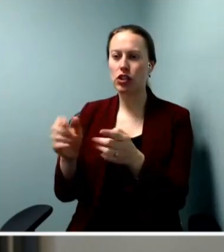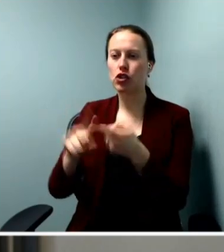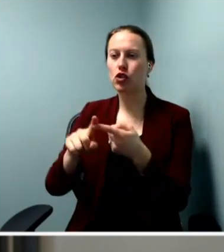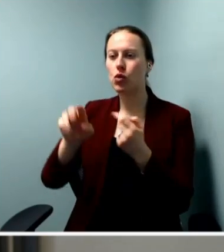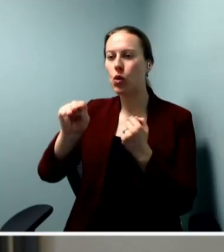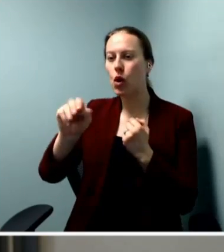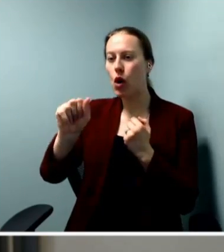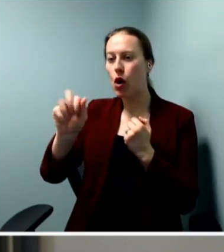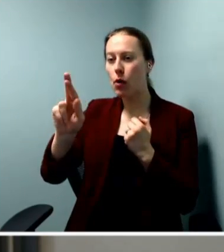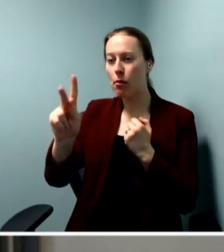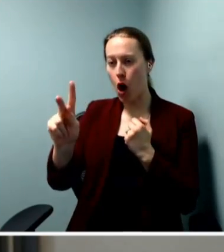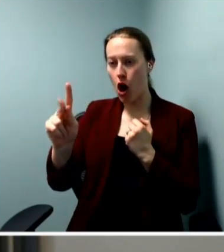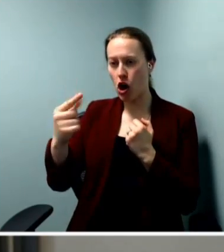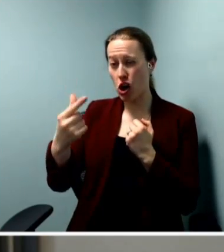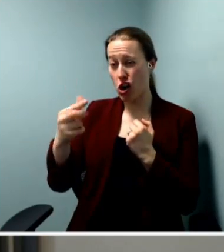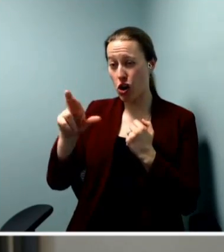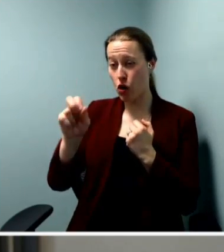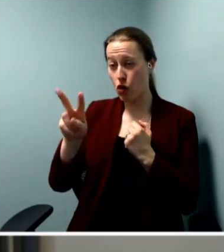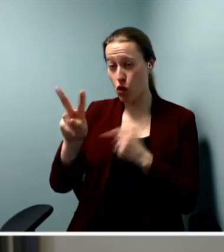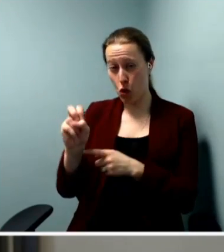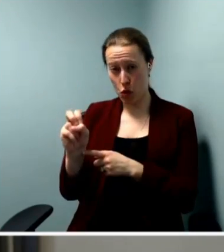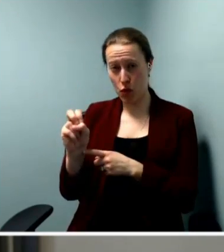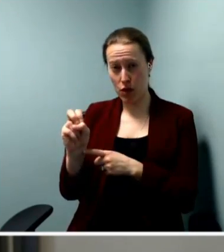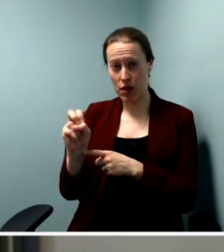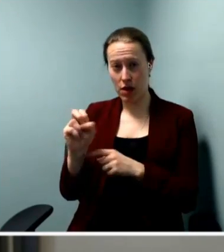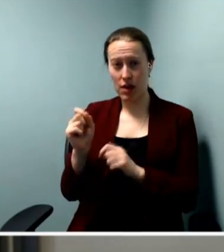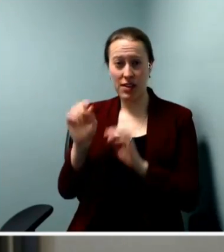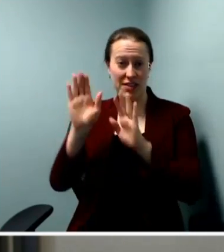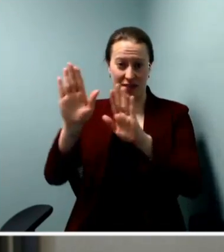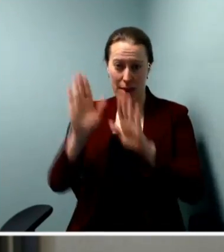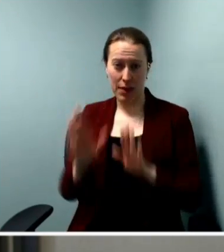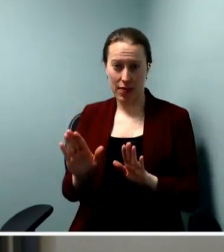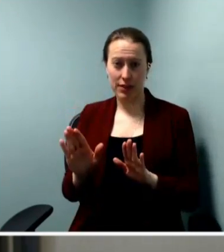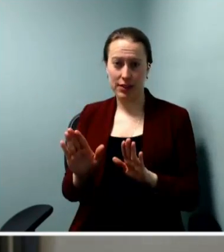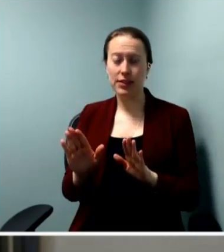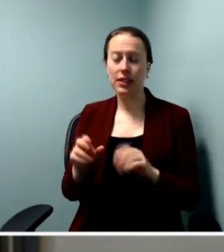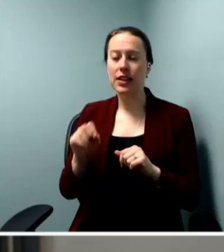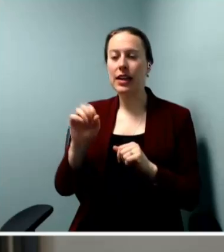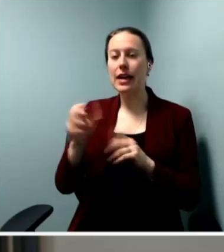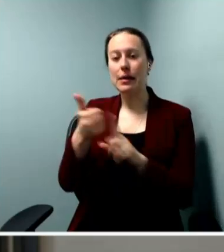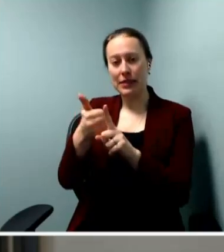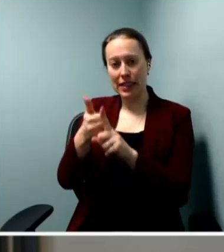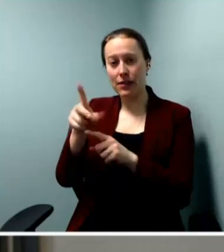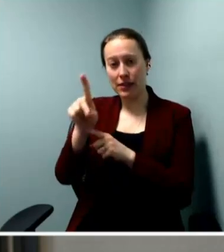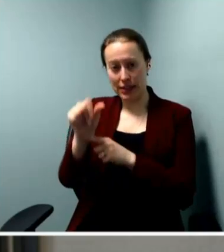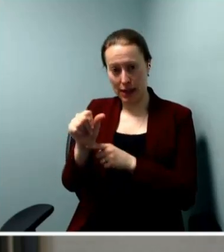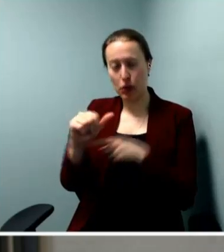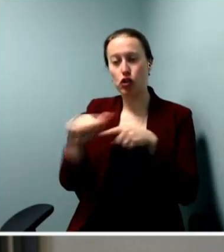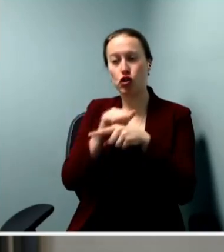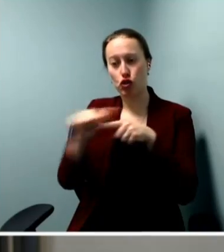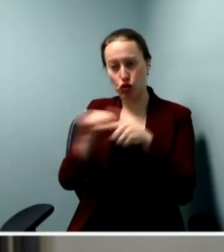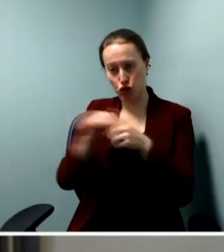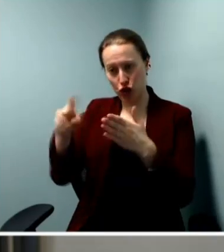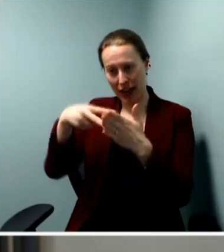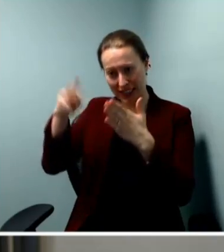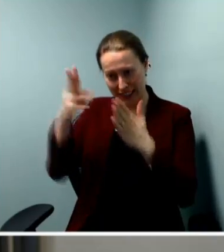He's also disabled. He comes as a trained dancer to disability. So, that's what I'm doing.